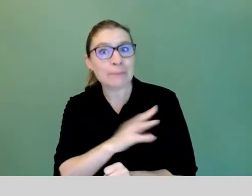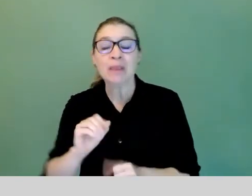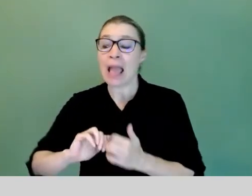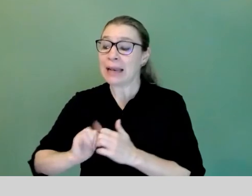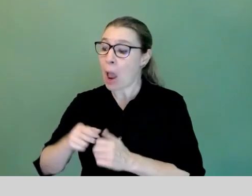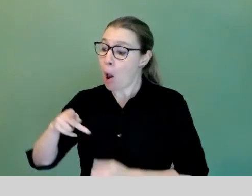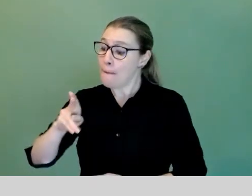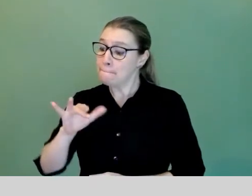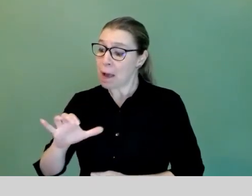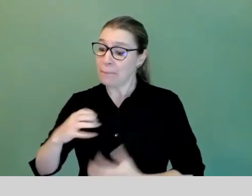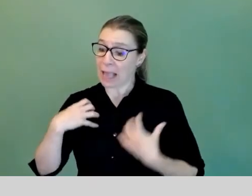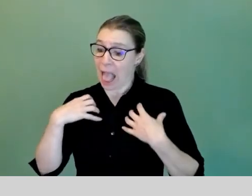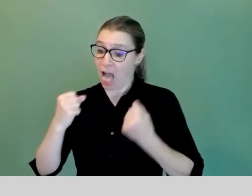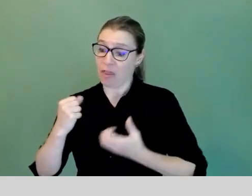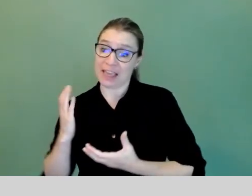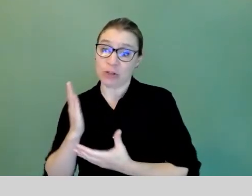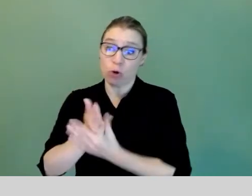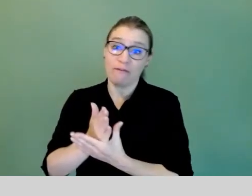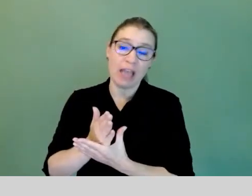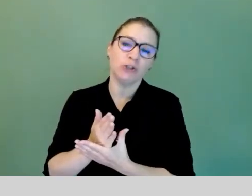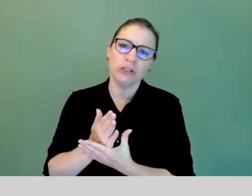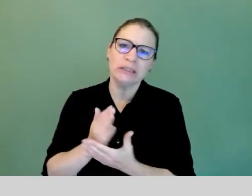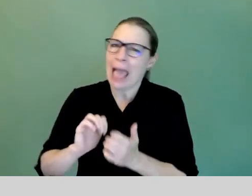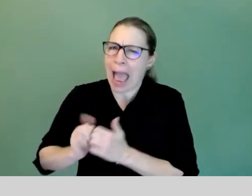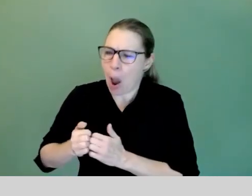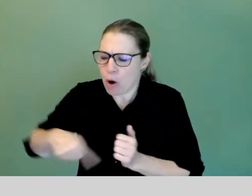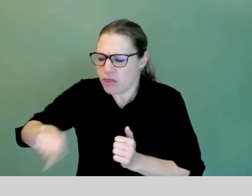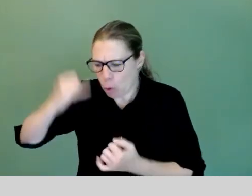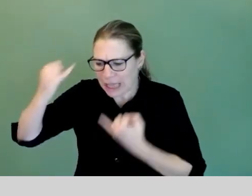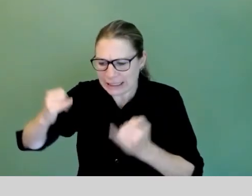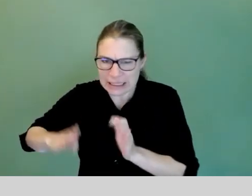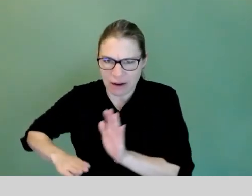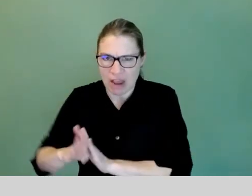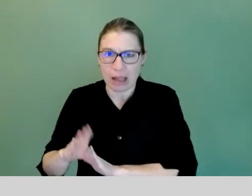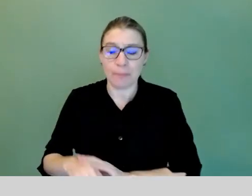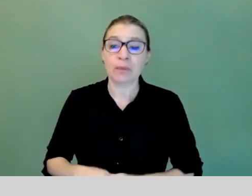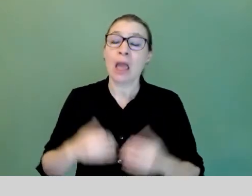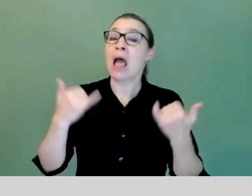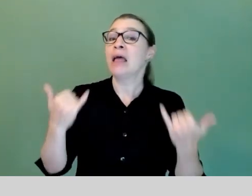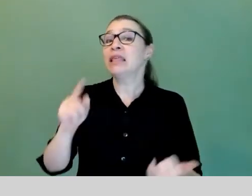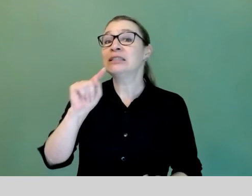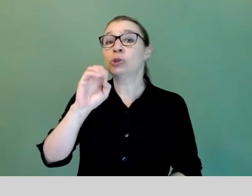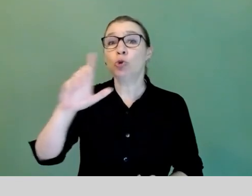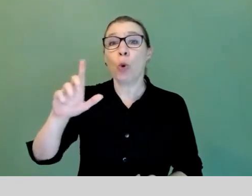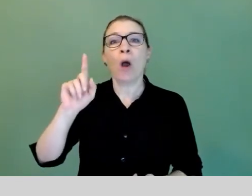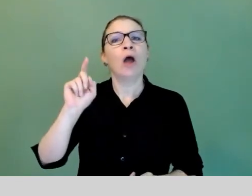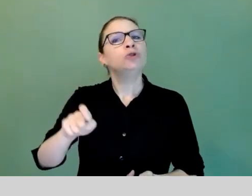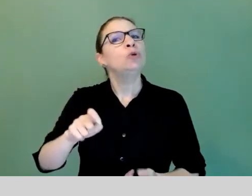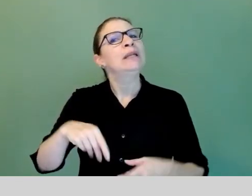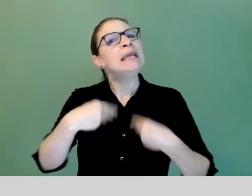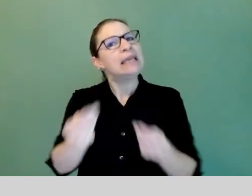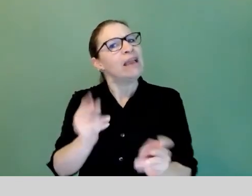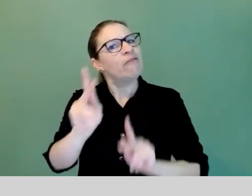and how public health interventions are developed. More than anything, this tool should be used to give individuals